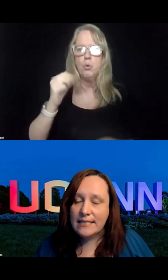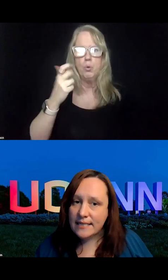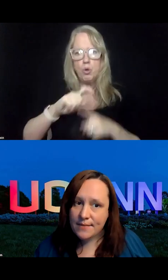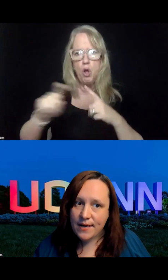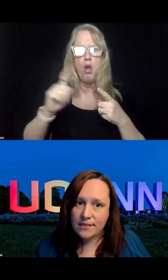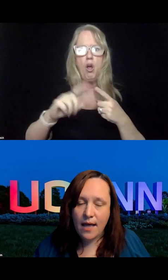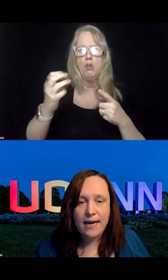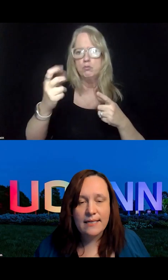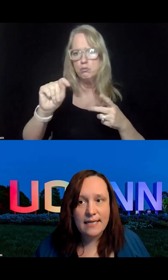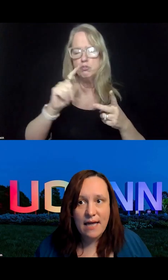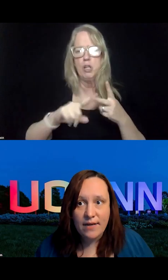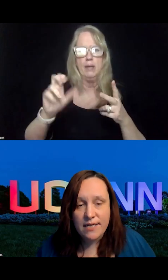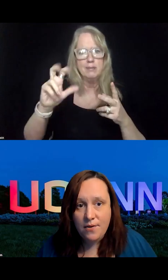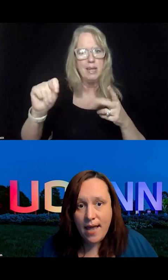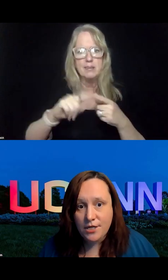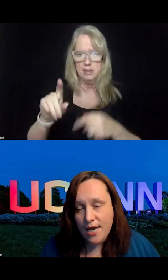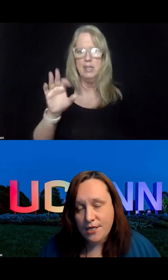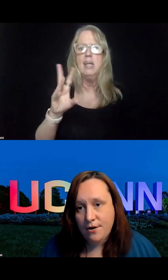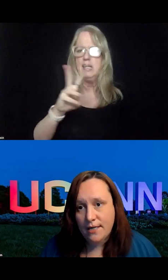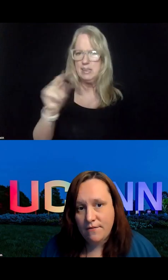IT IS 60 MINUTES LONG AND HAS CONTINUING EDUCATION CREDITS